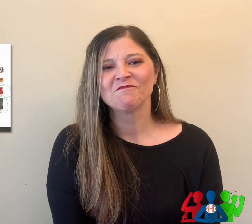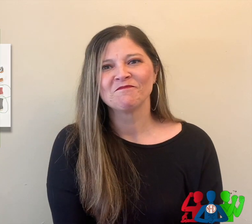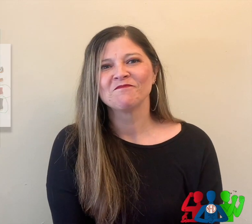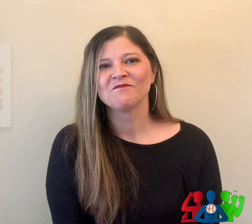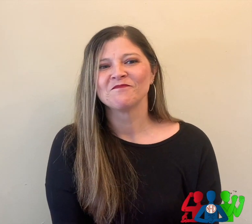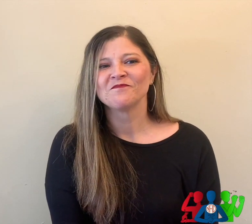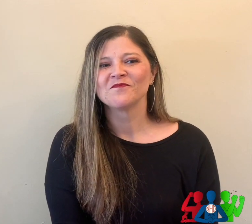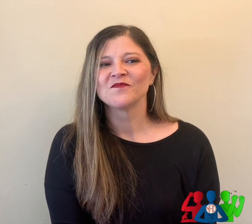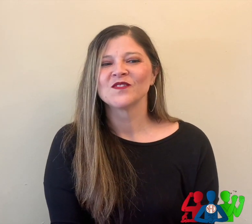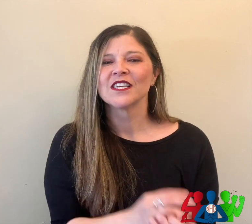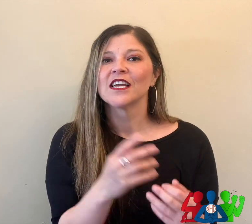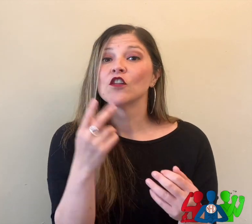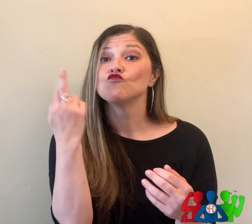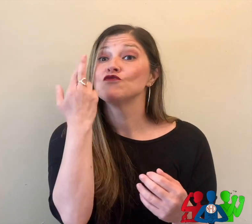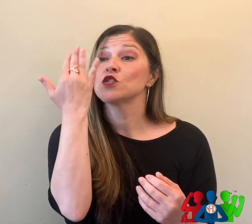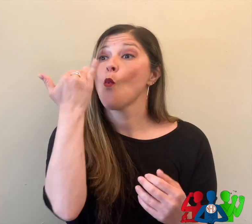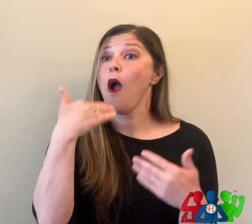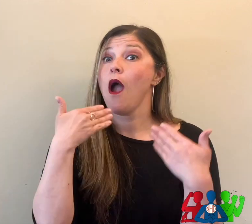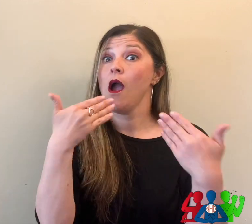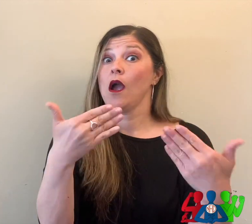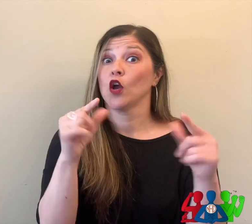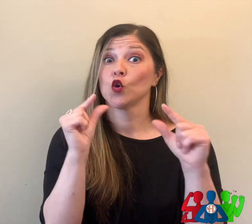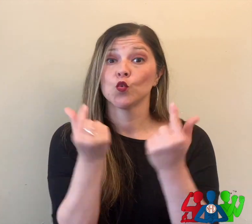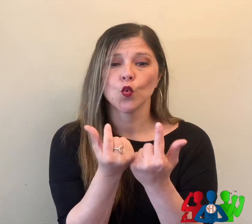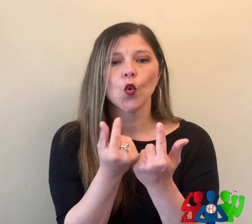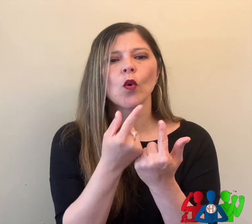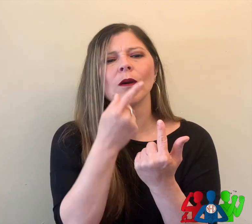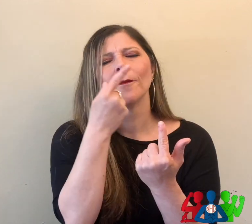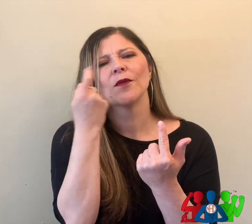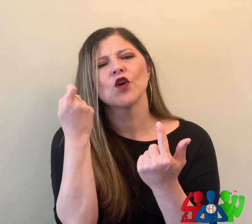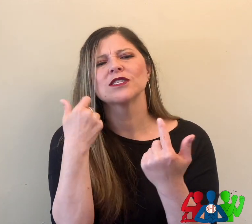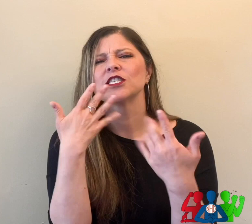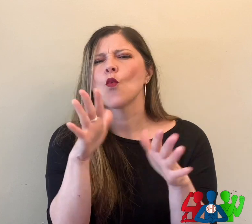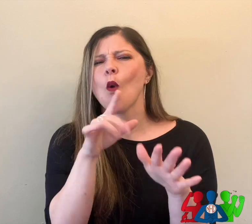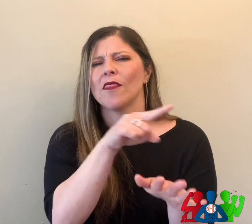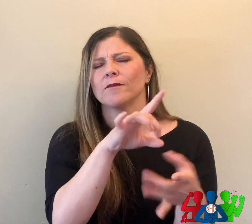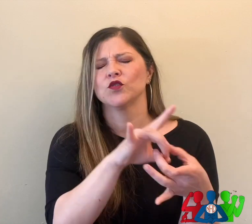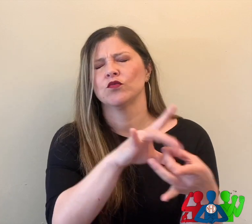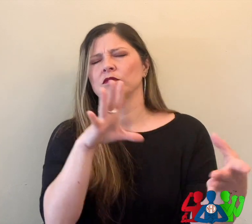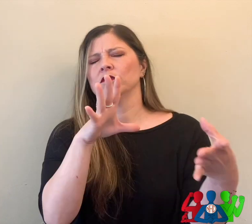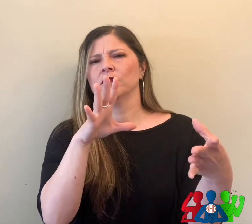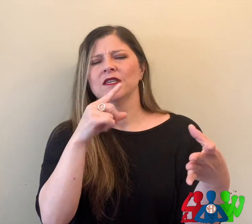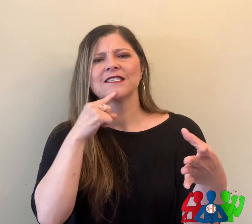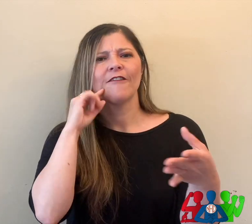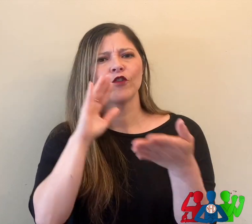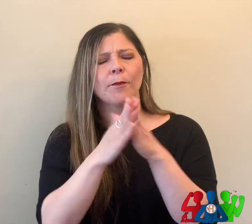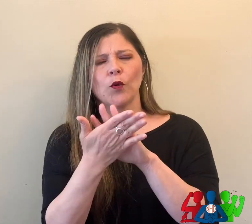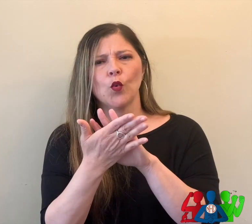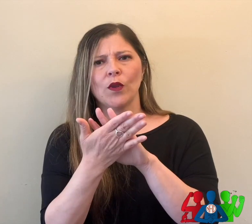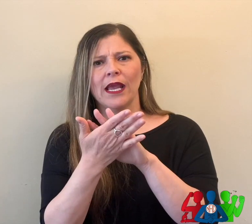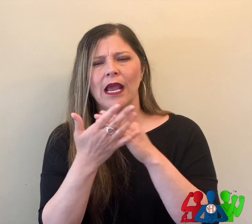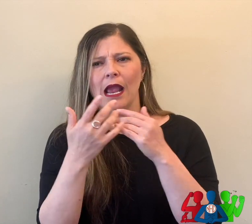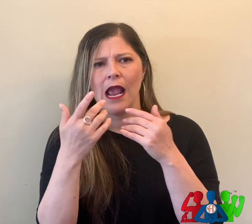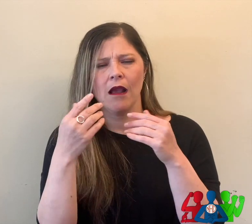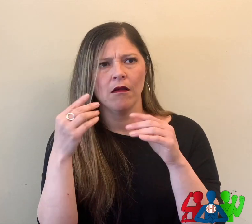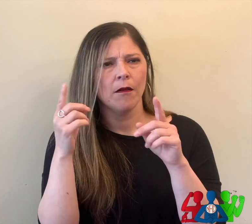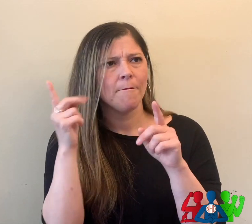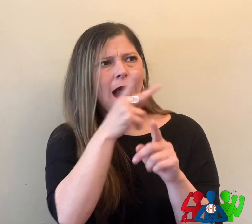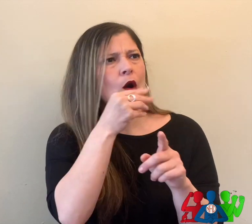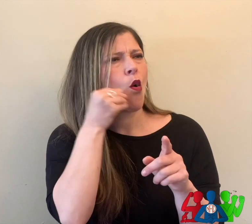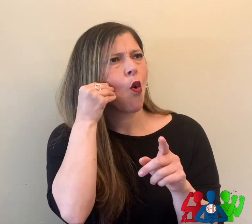hearing interpreter and a deaf interpreter to facilitate these support groups. We didn't want